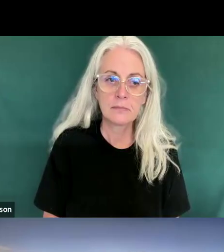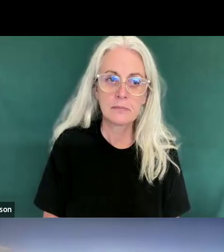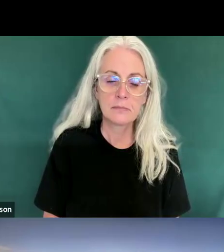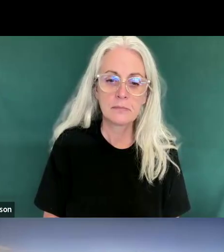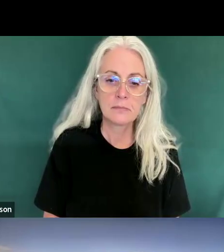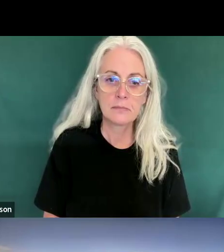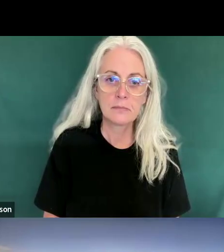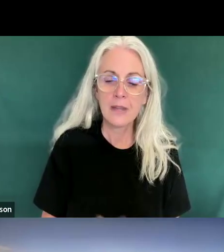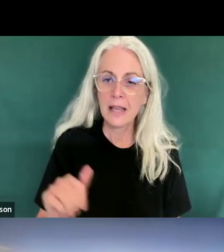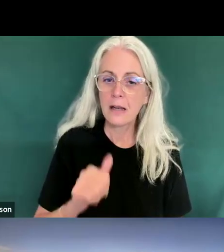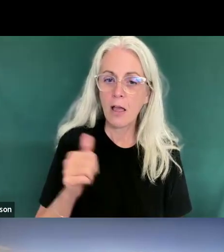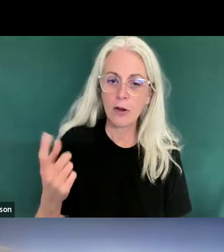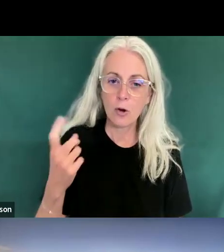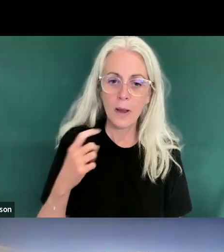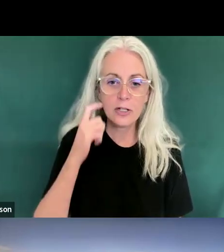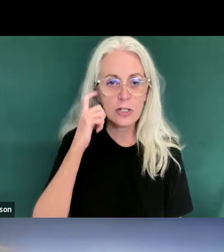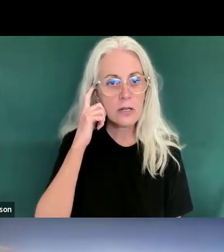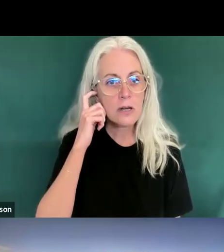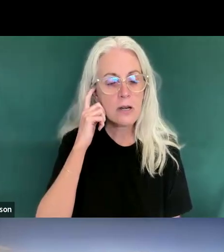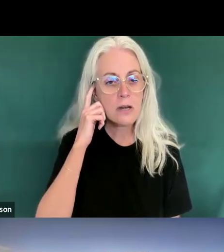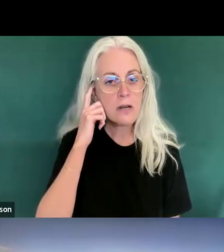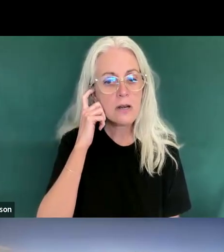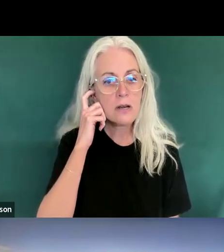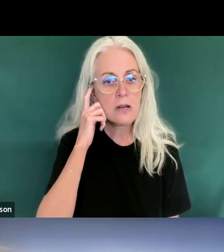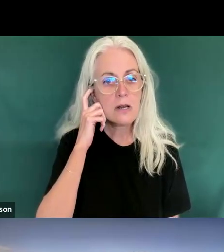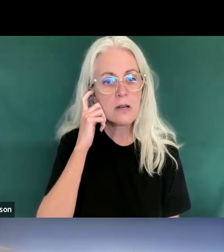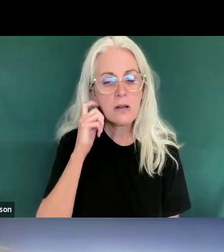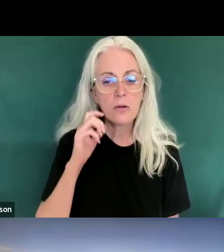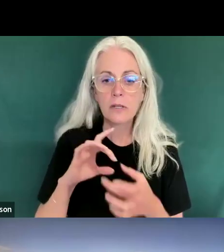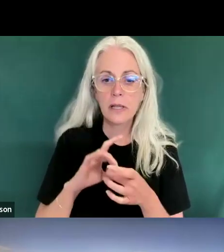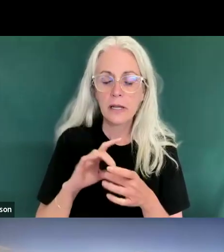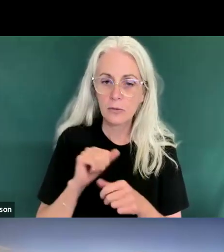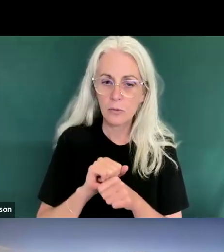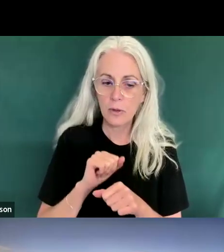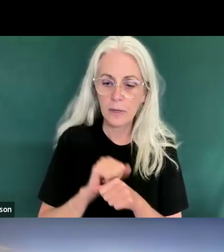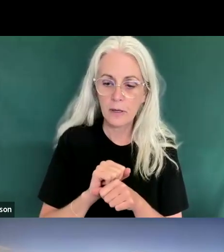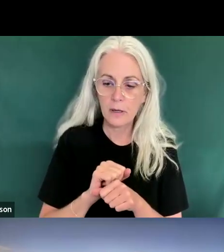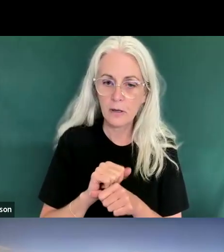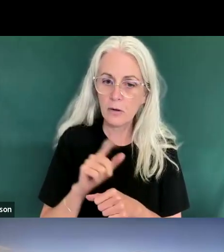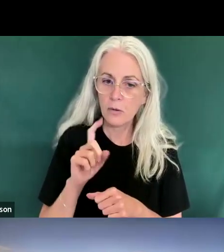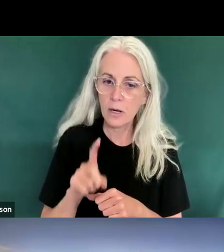it looks like another question, that also came in, related to employment. The question is, to prepare